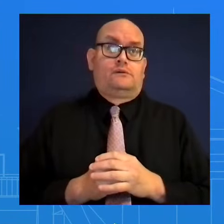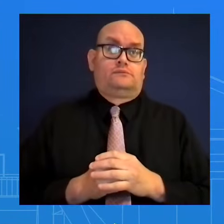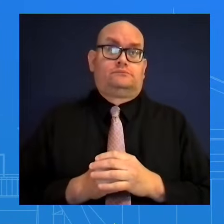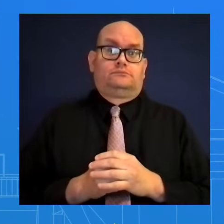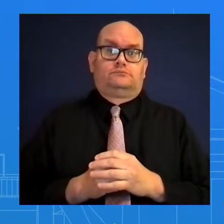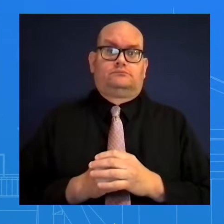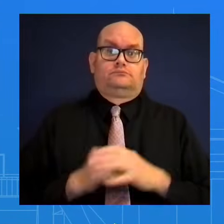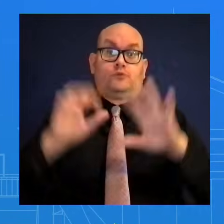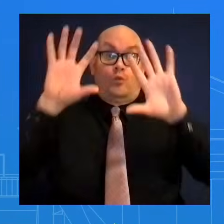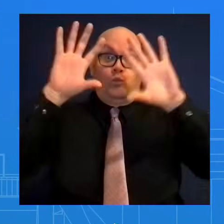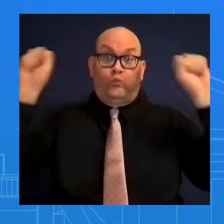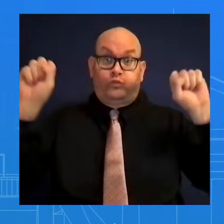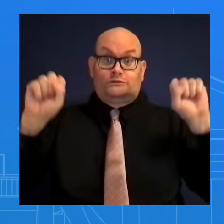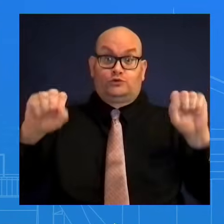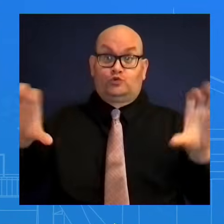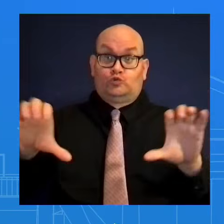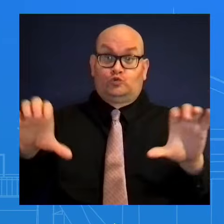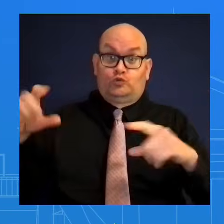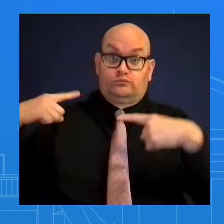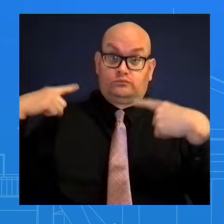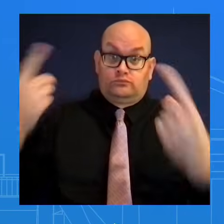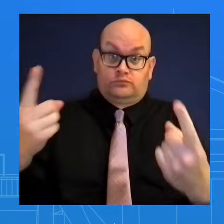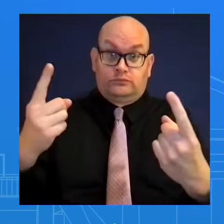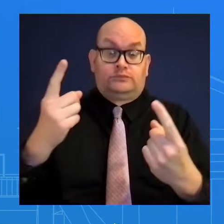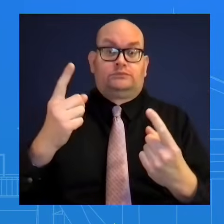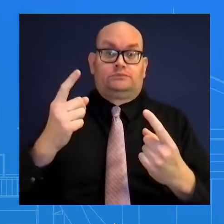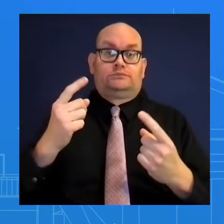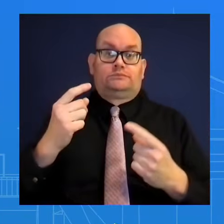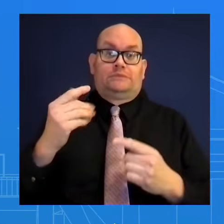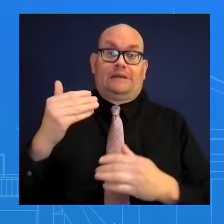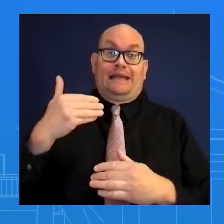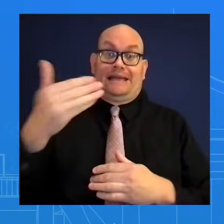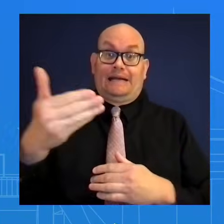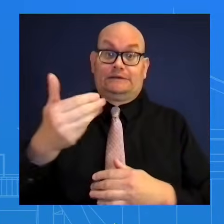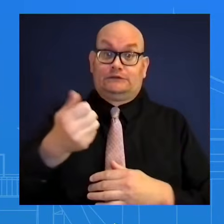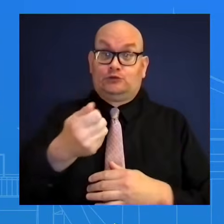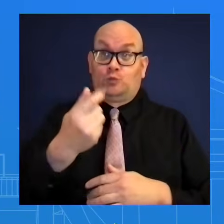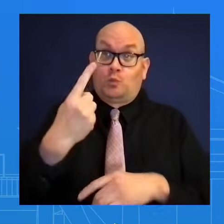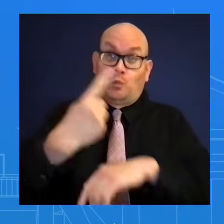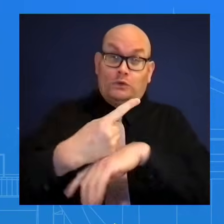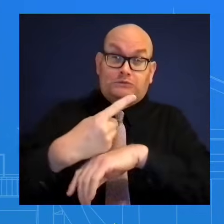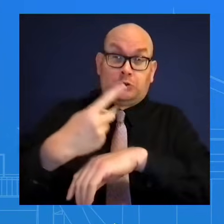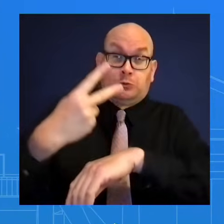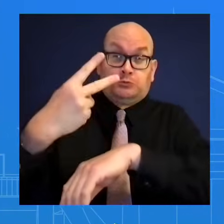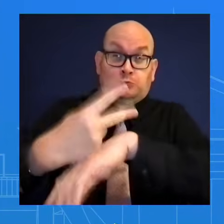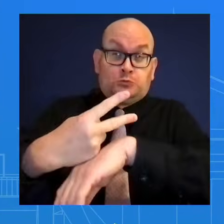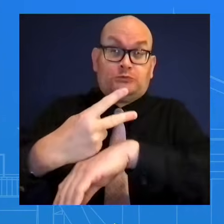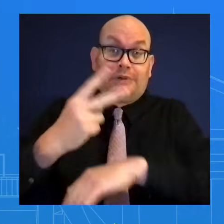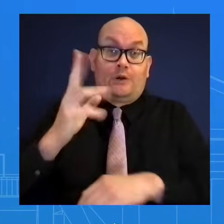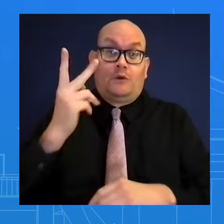and what we hope to see in the next day or so. All right. Go ahead, Peter. The Press: Thank you.